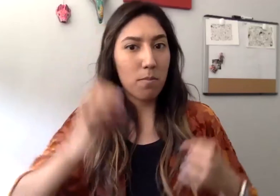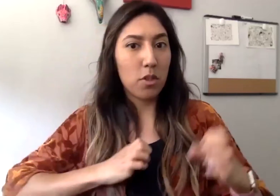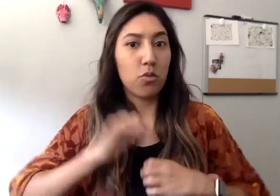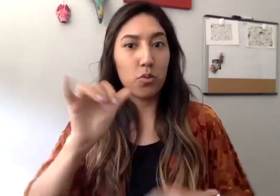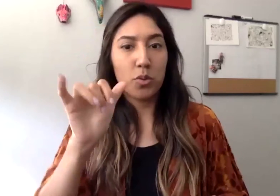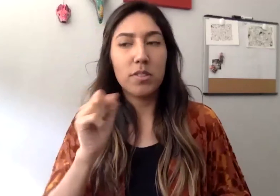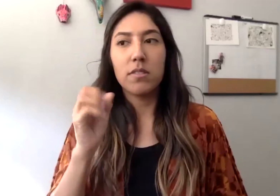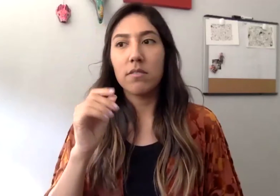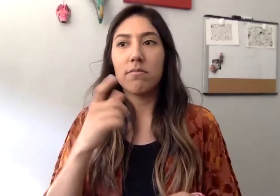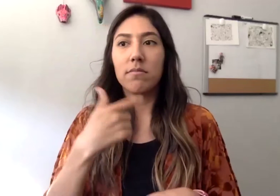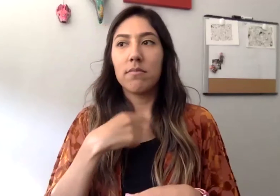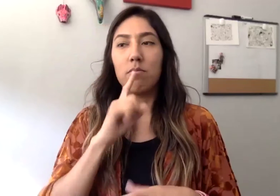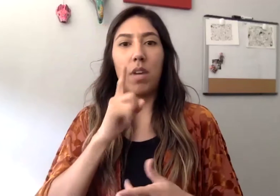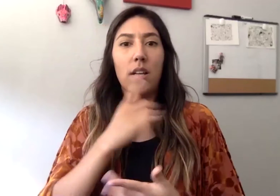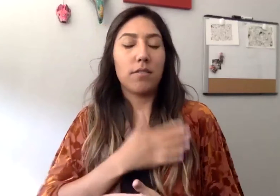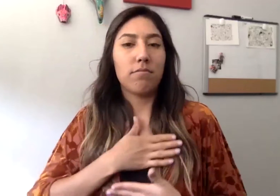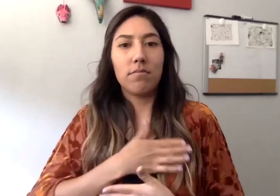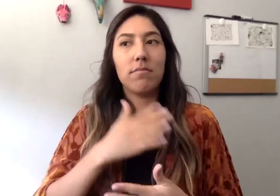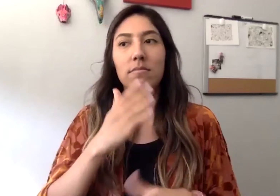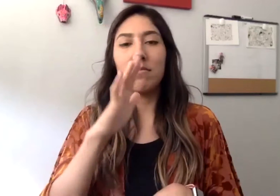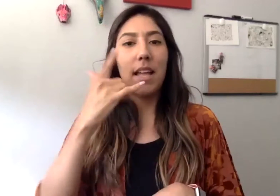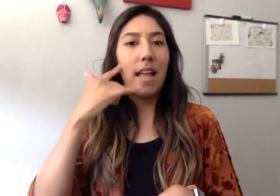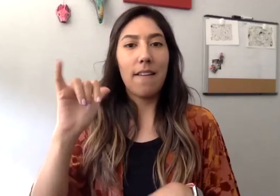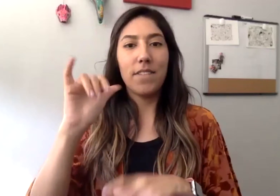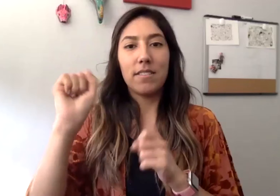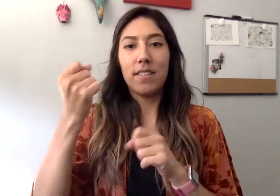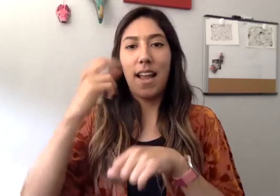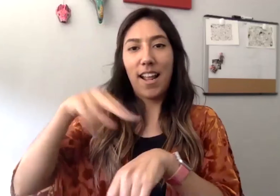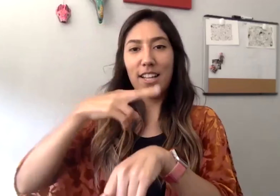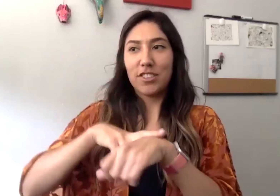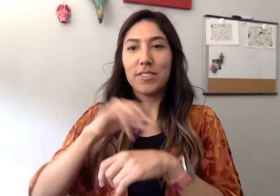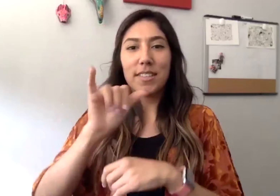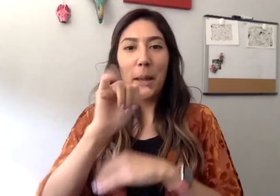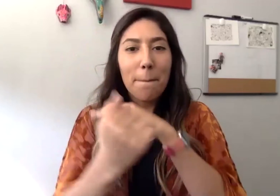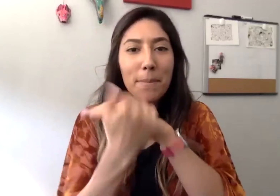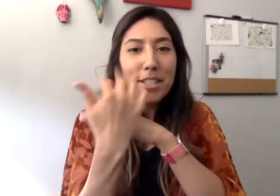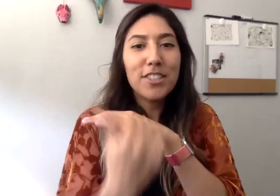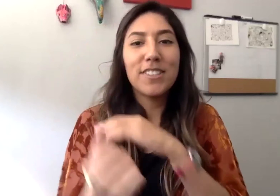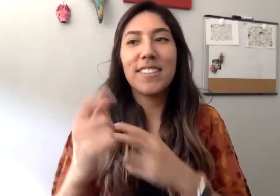emotional health as well. I love that about California there's so